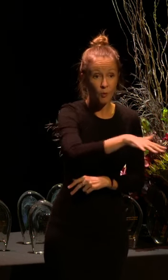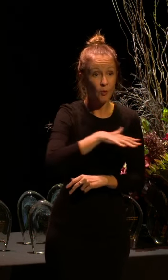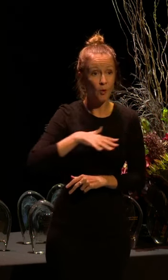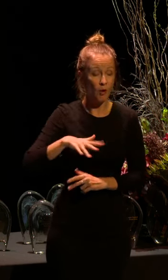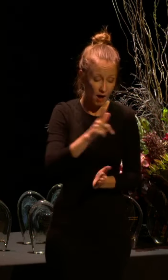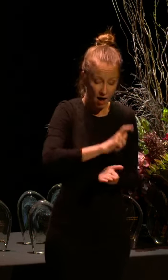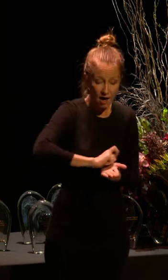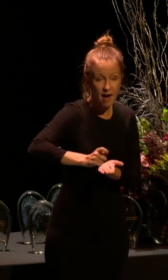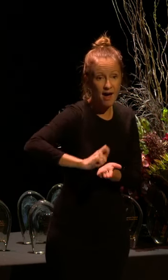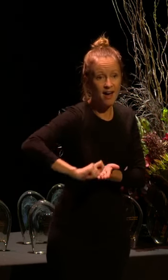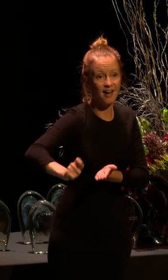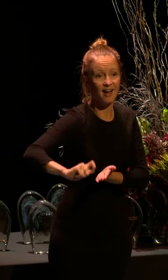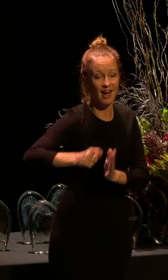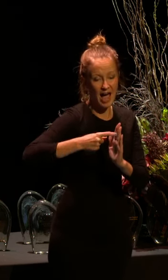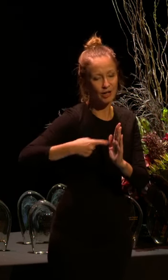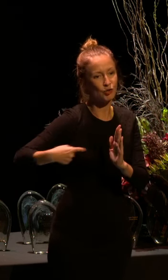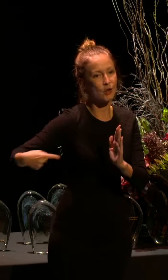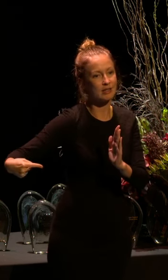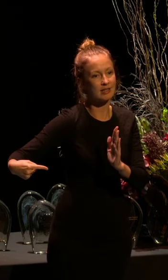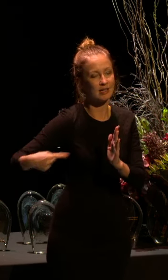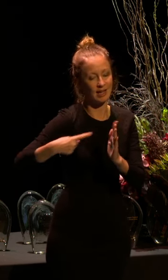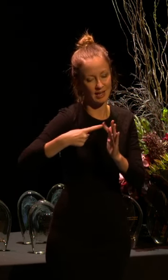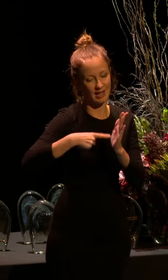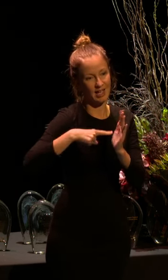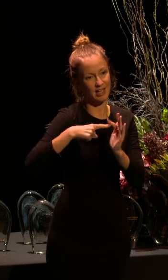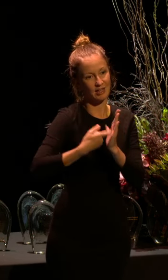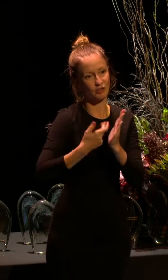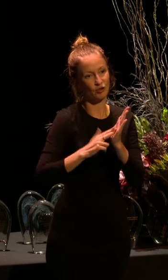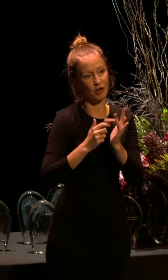For decades, he intrigued and inspired millions